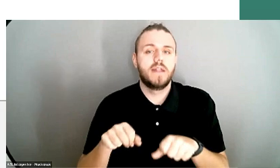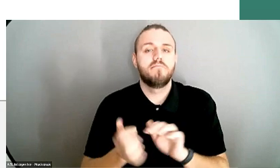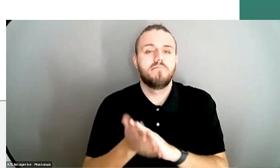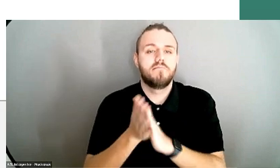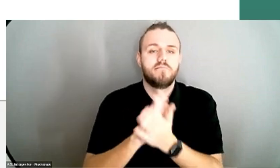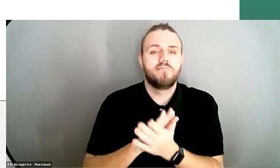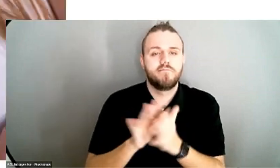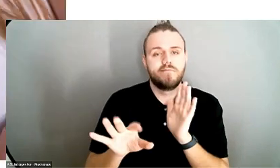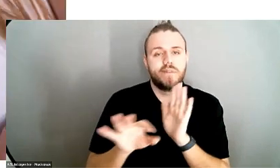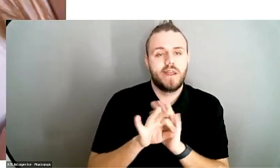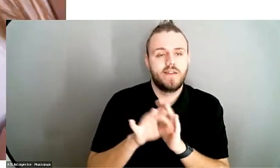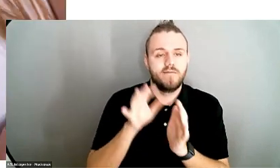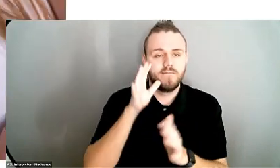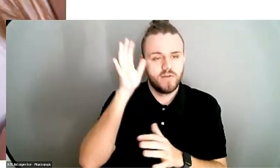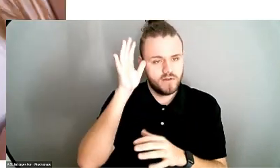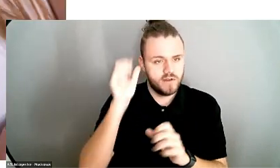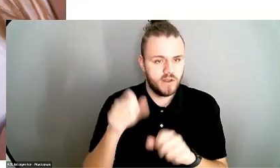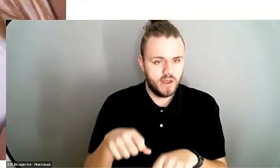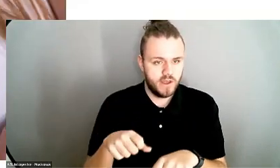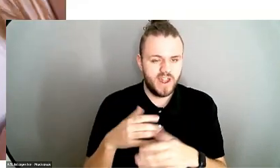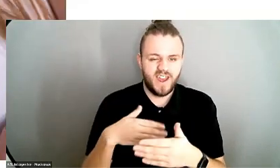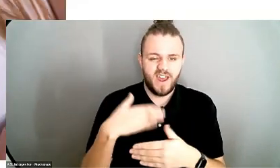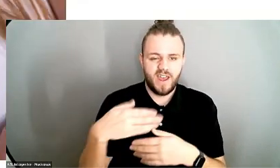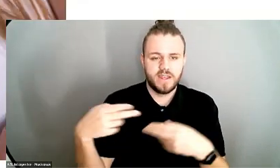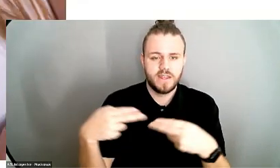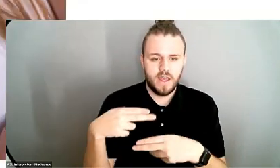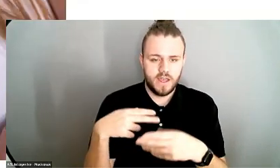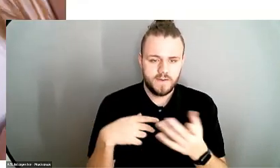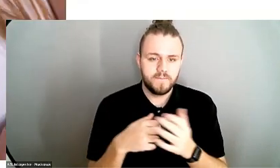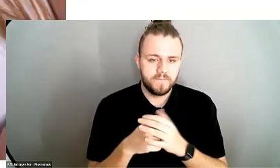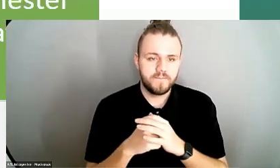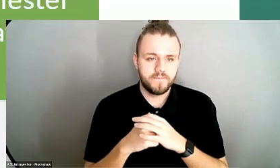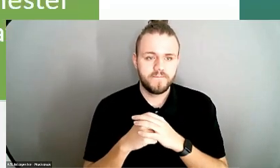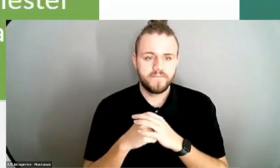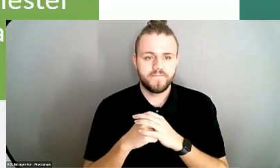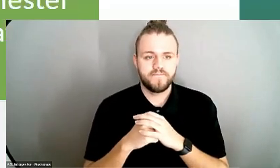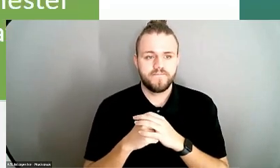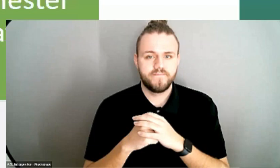Next slide. Next slide, please.